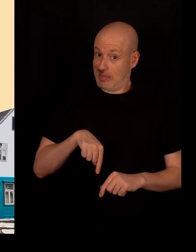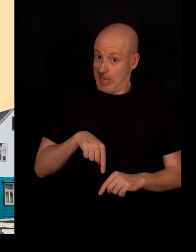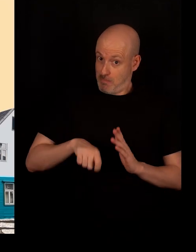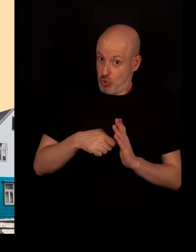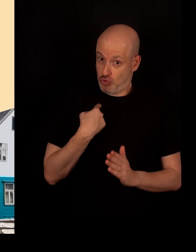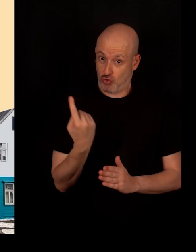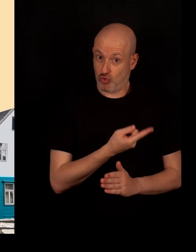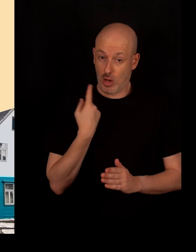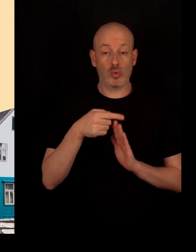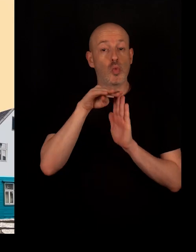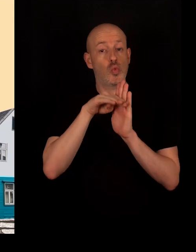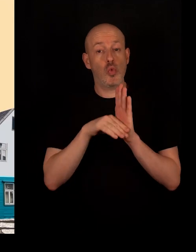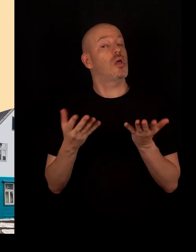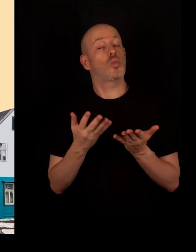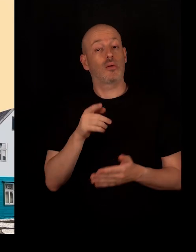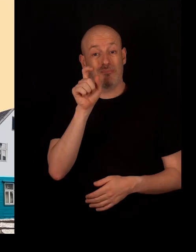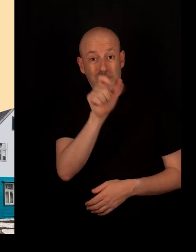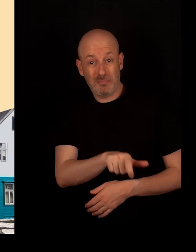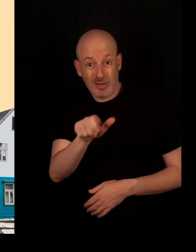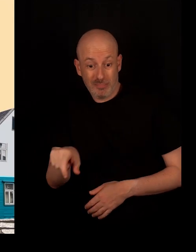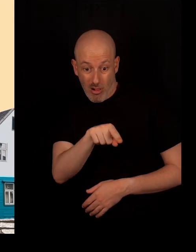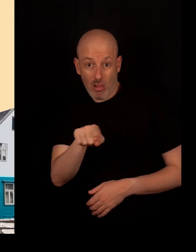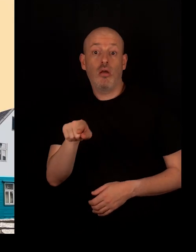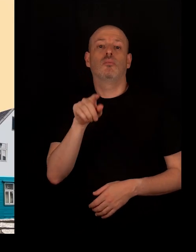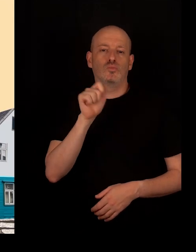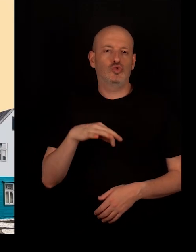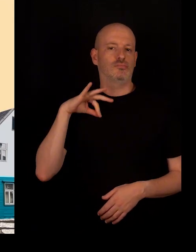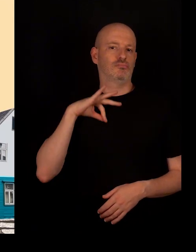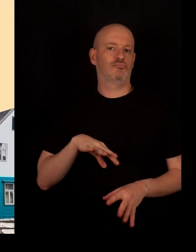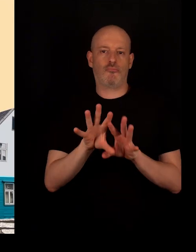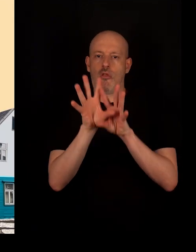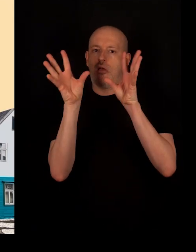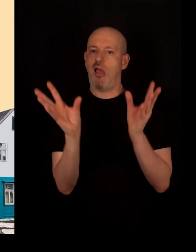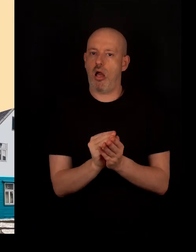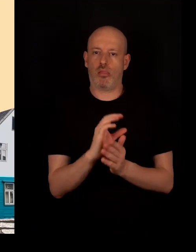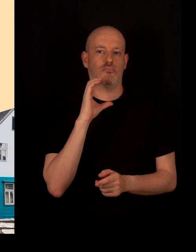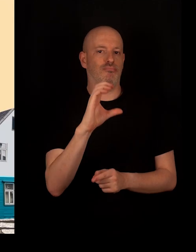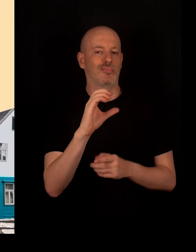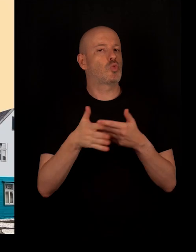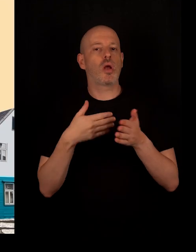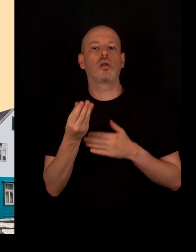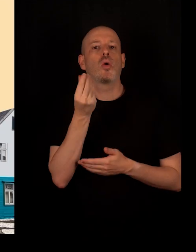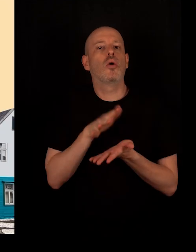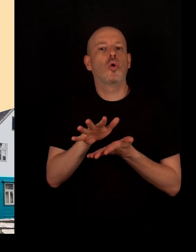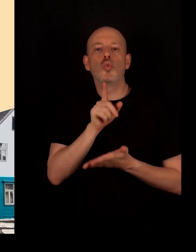But in our project, the rule is that people should receive the whole amount, which is a fixed amount regardless